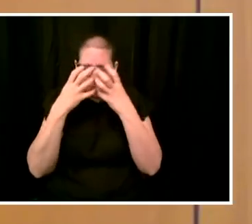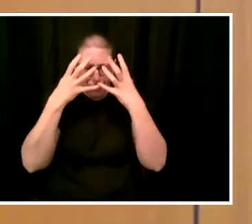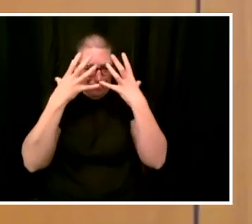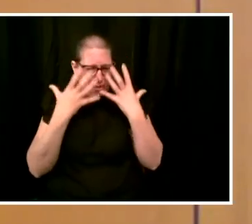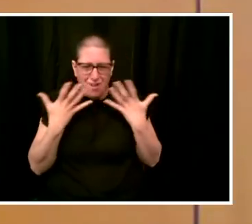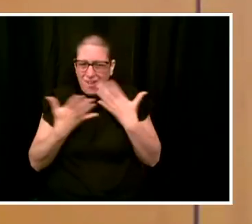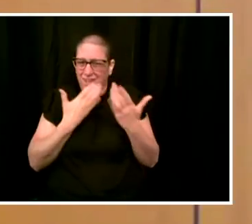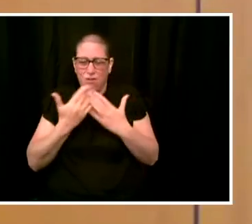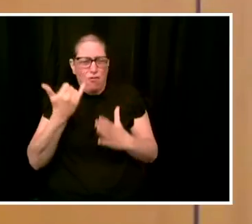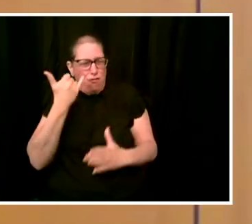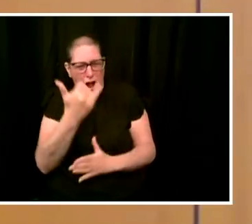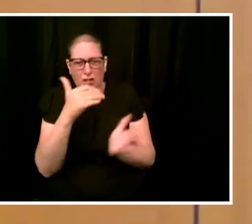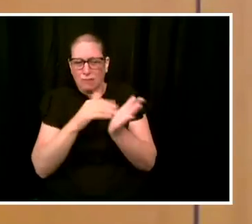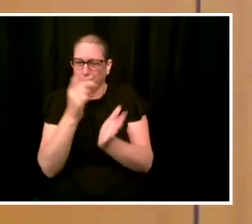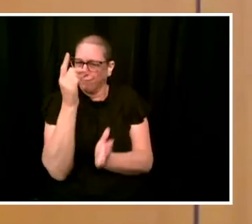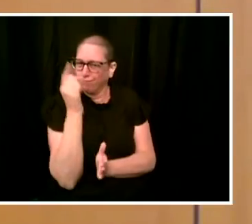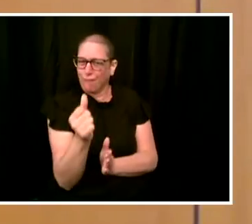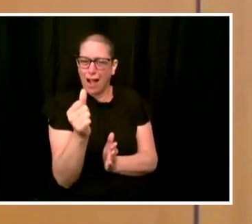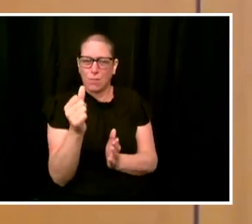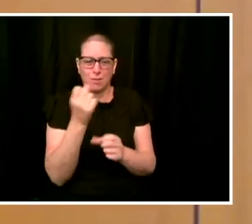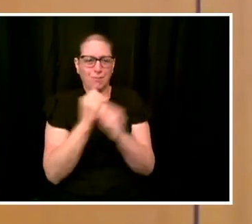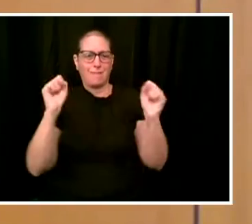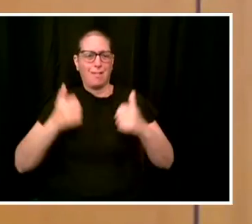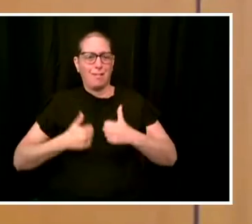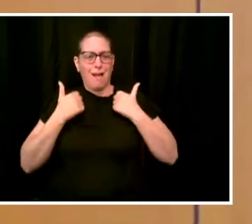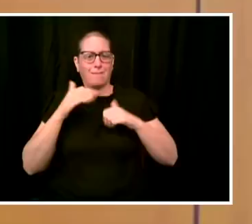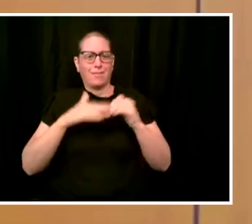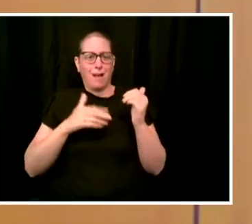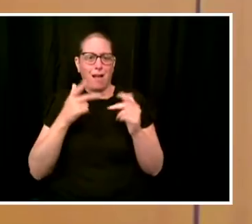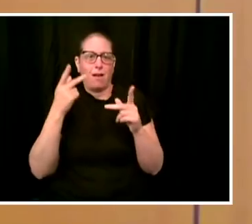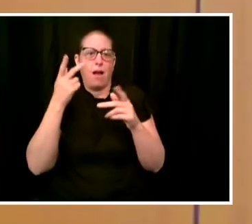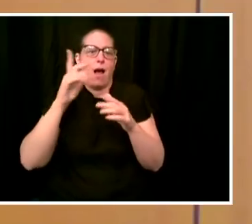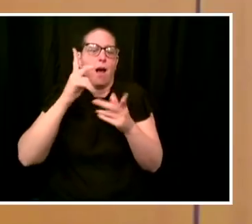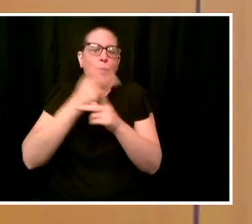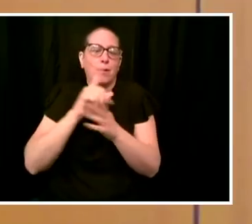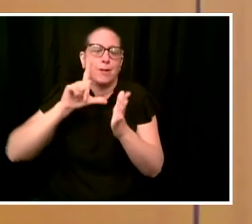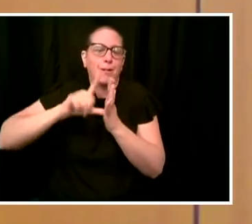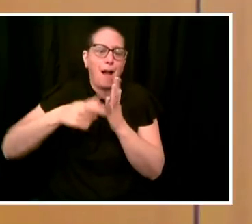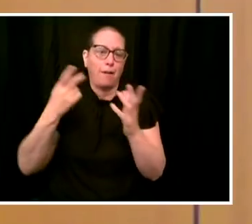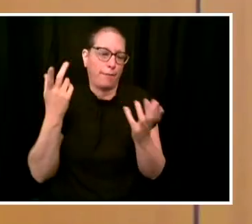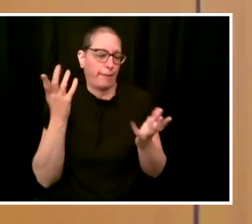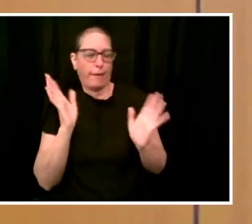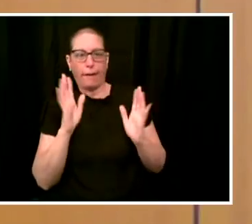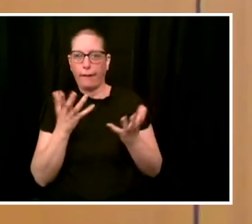AS FOR THE PEDIATRICIANS, IF ETHY HAVE A HIGH